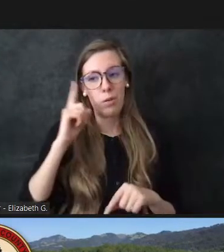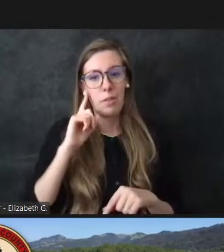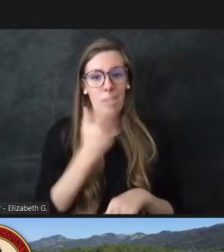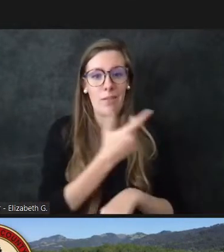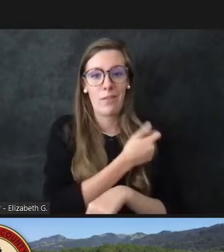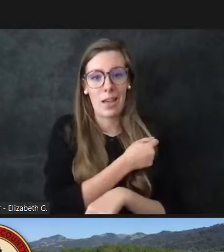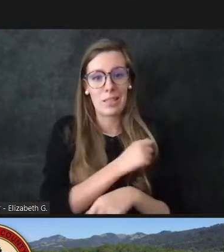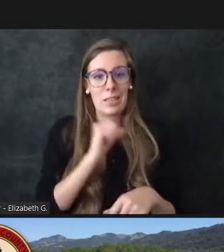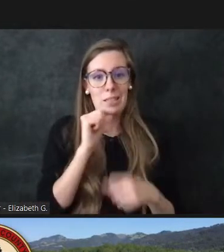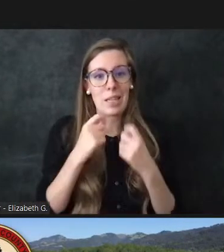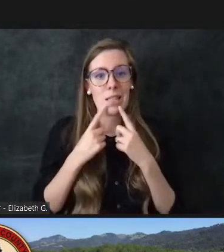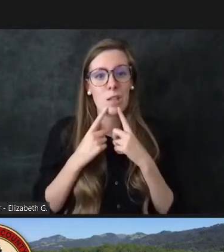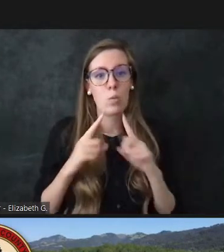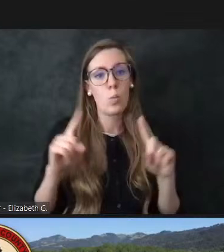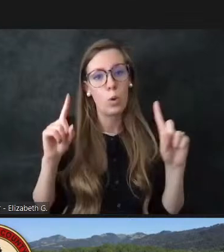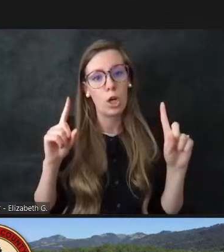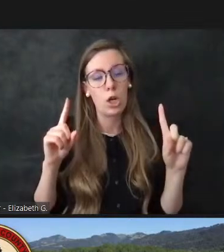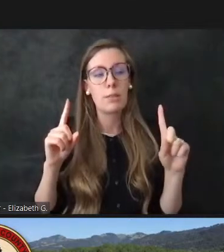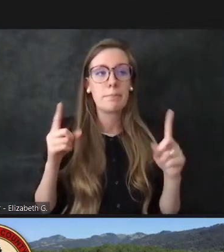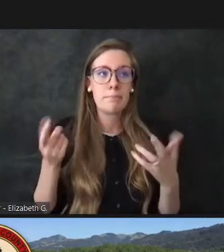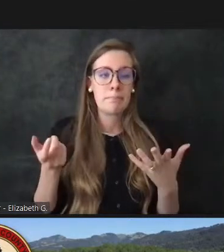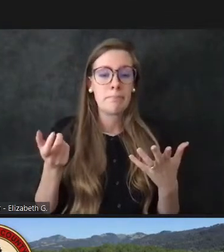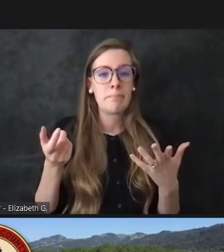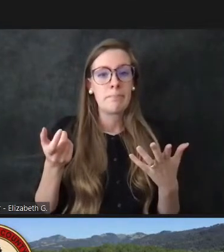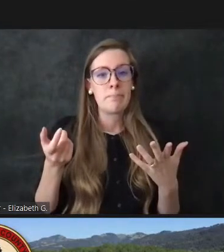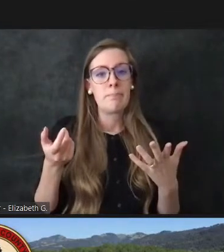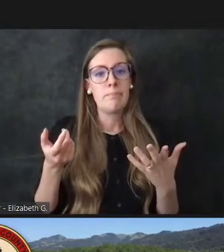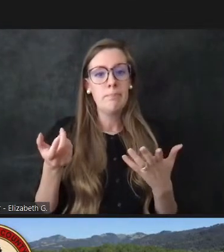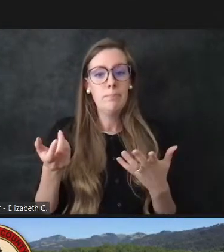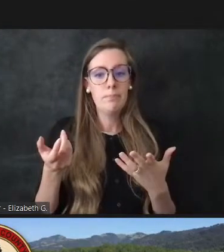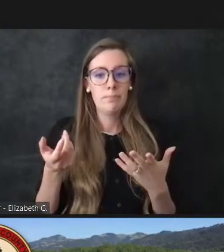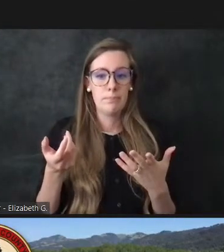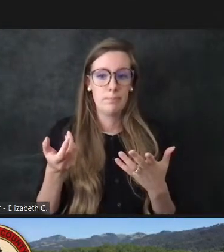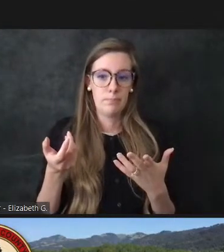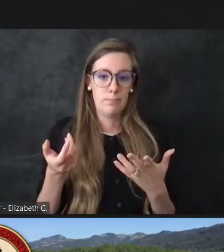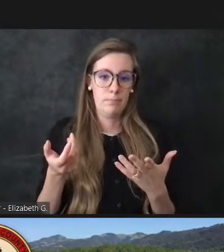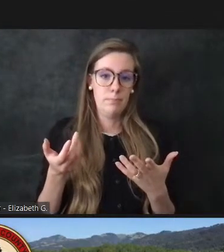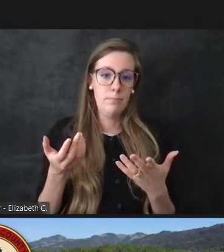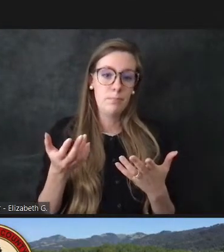worse, they talked about all the numbers, the people, the people that are in the